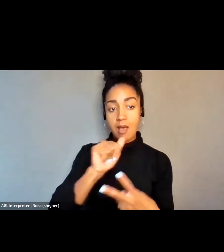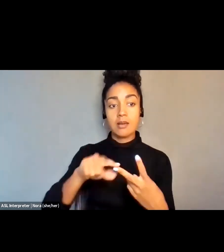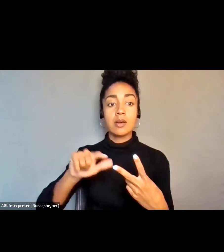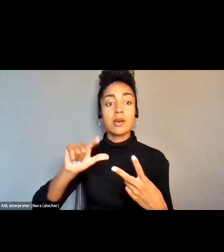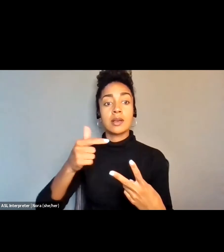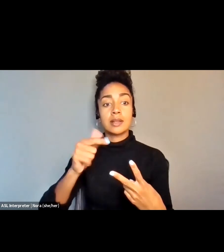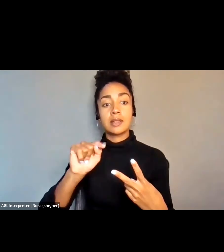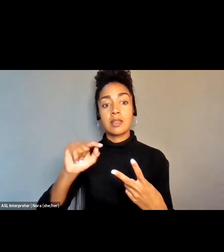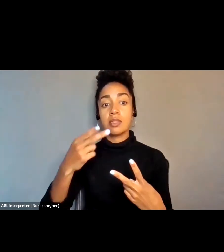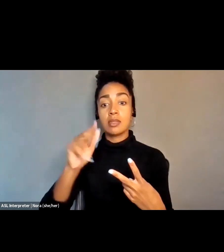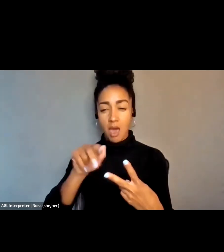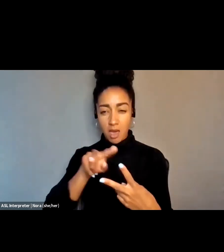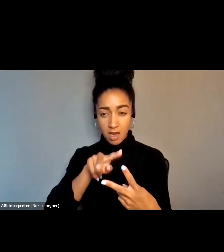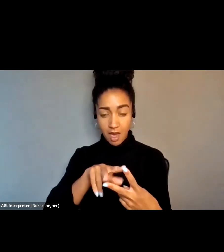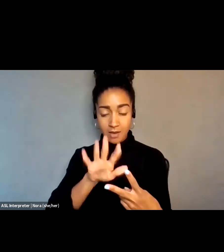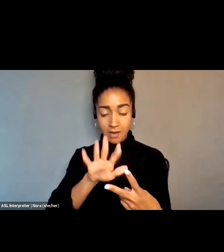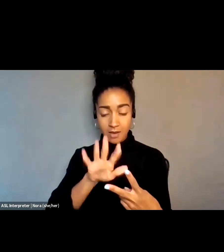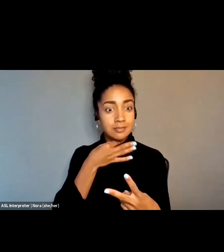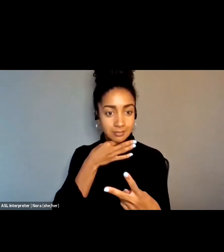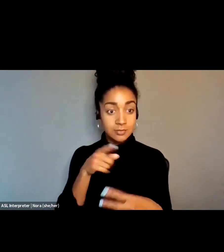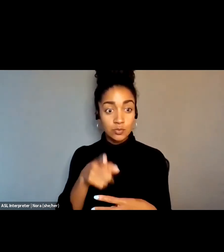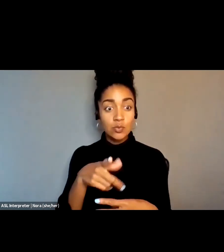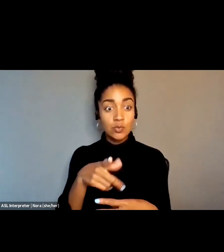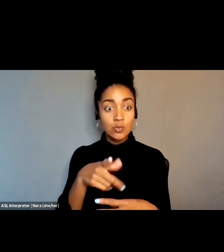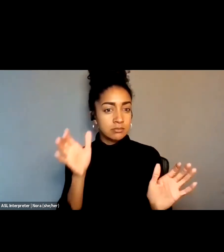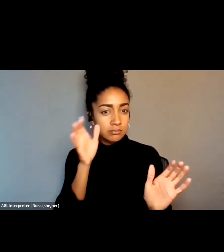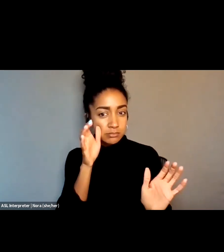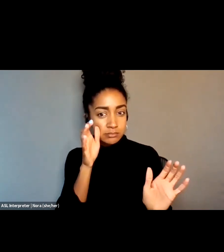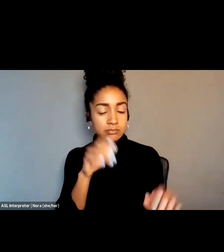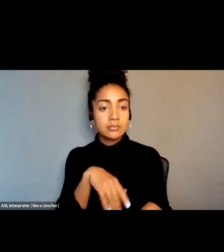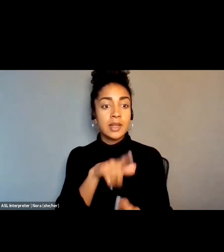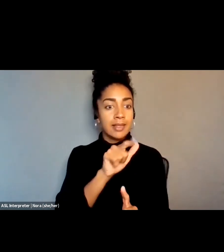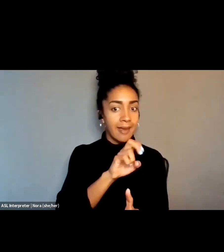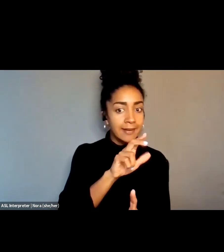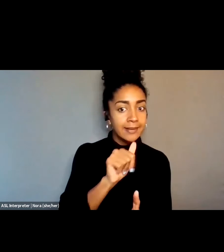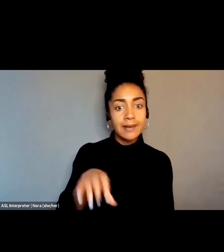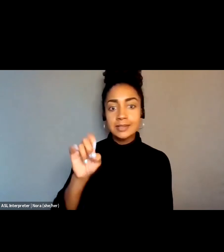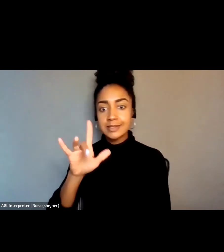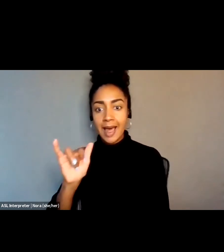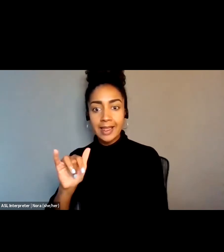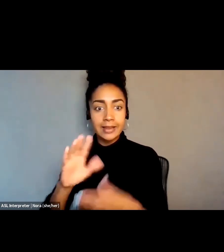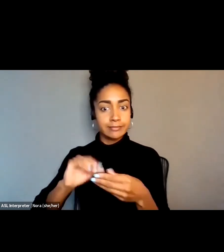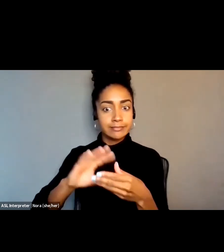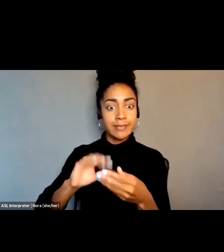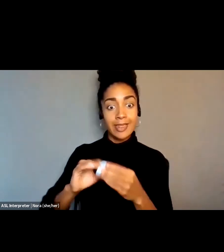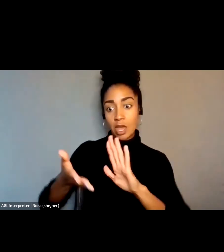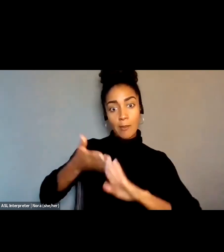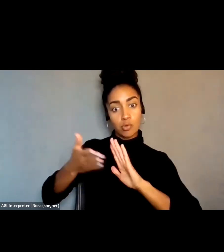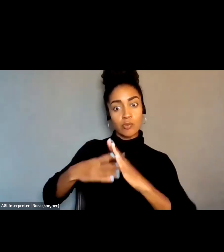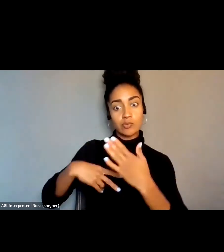from their respective organizations,